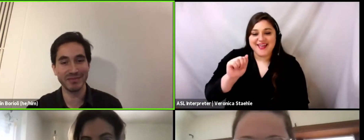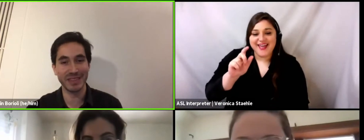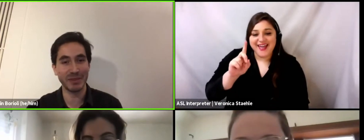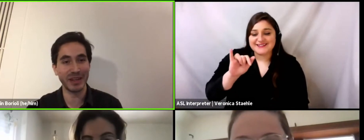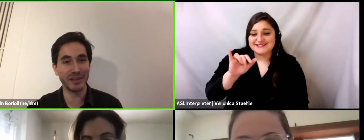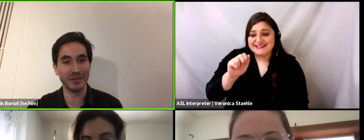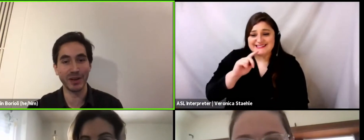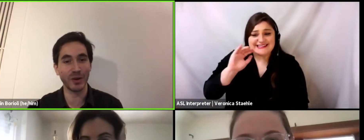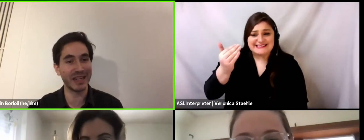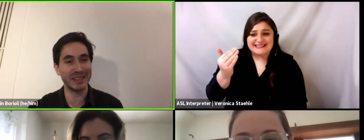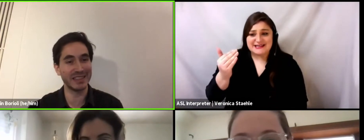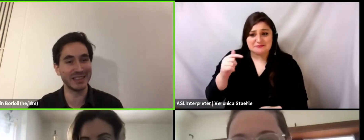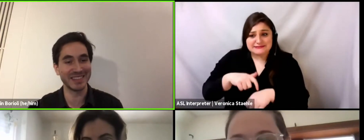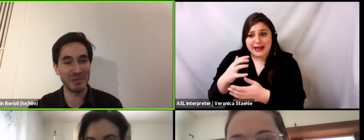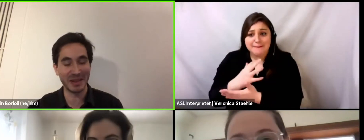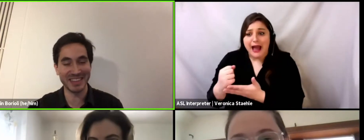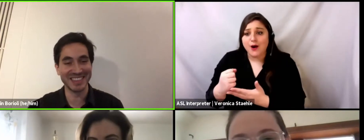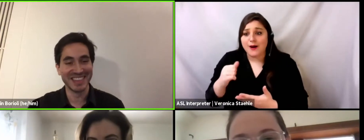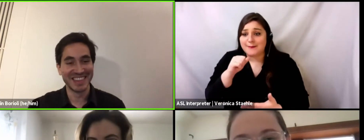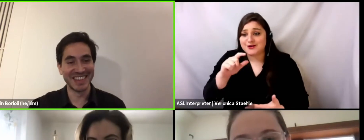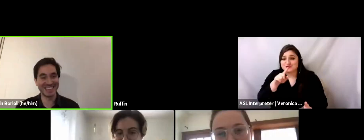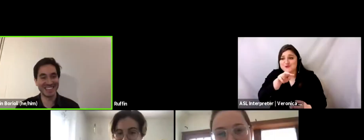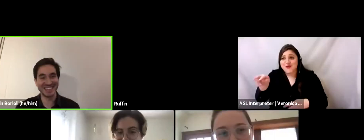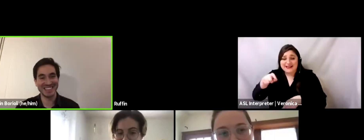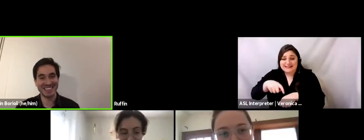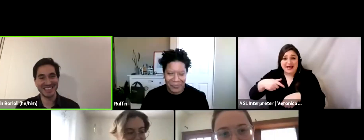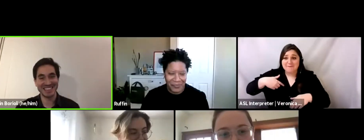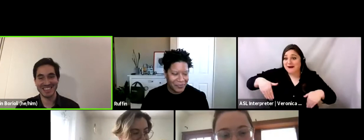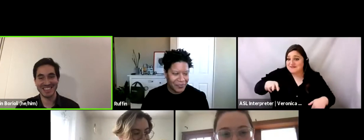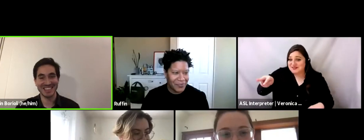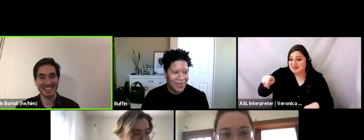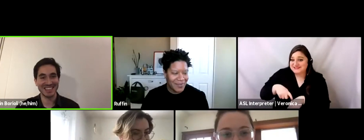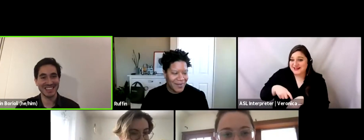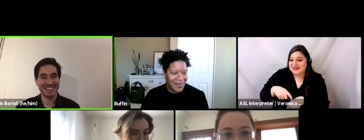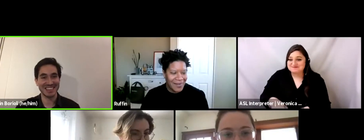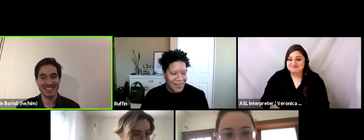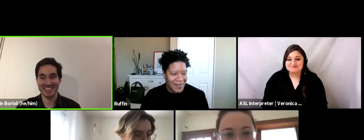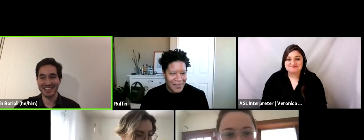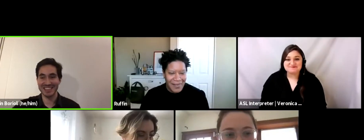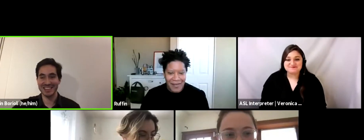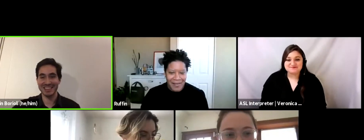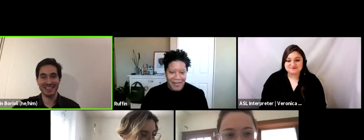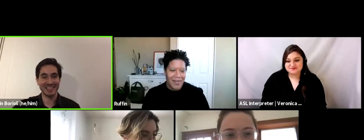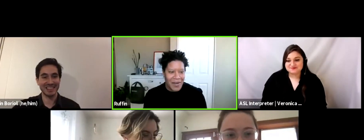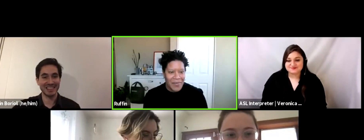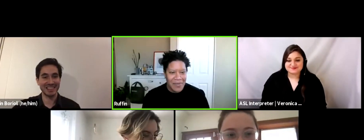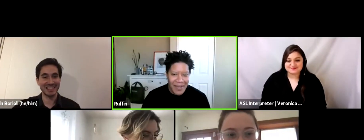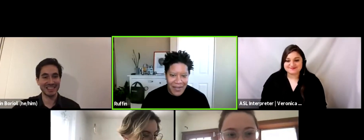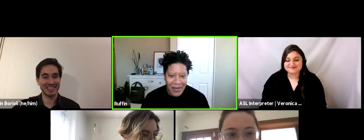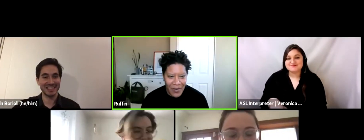keep an eye on the clock? I didn't. >> LAUREN: That was amazing y'all.